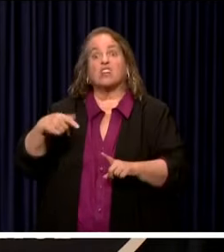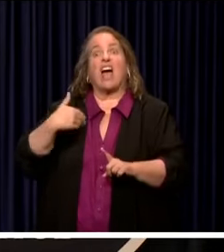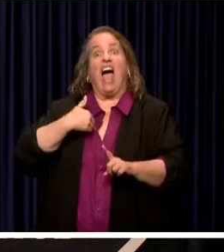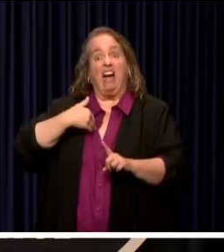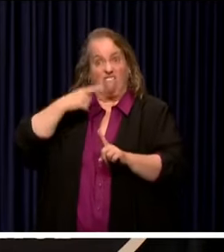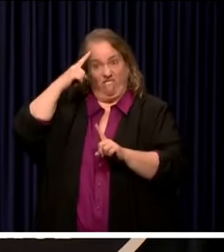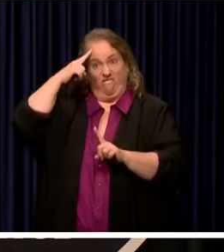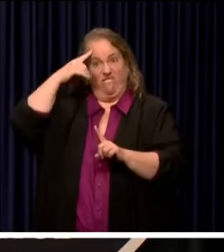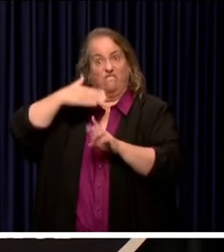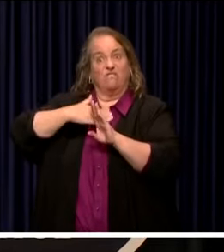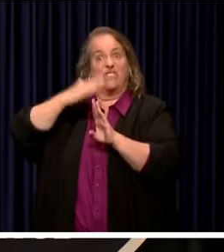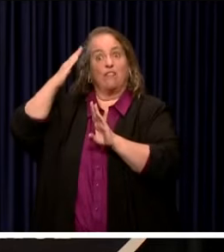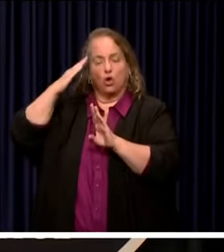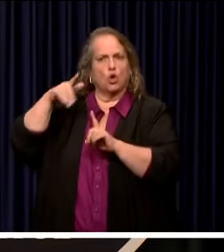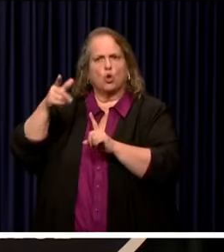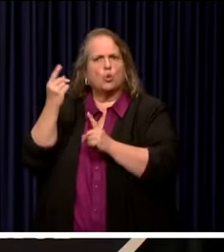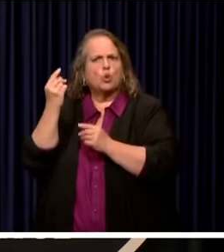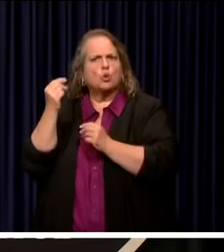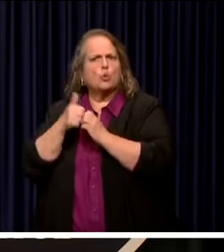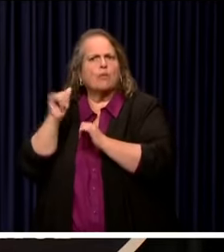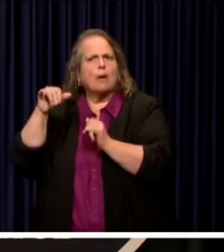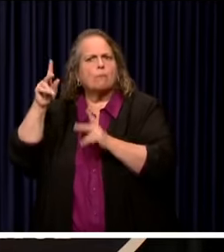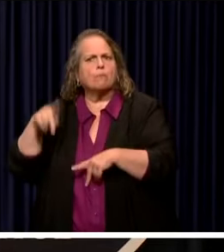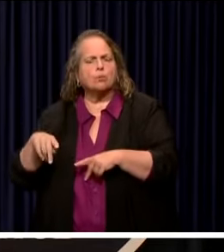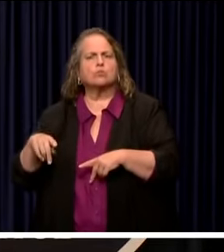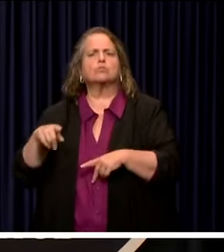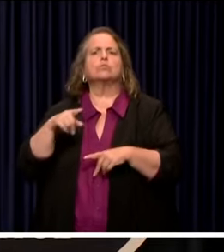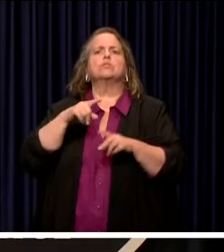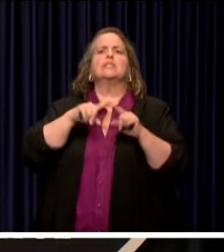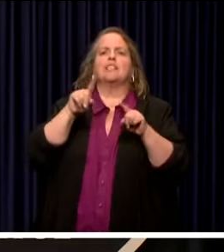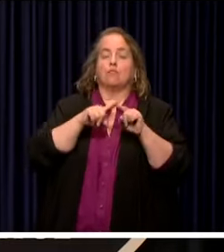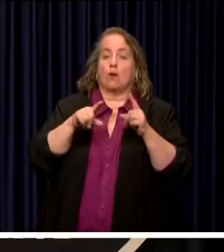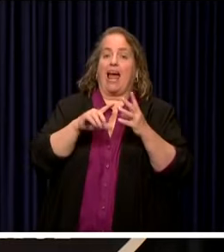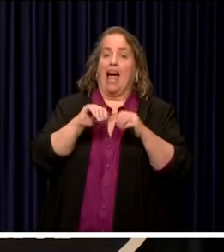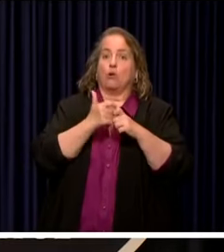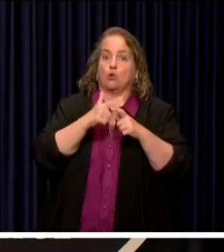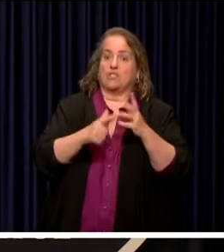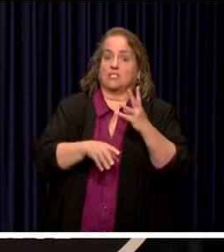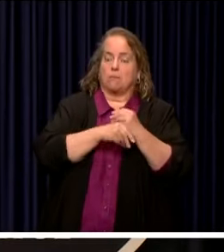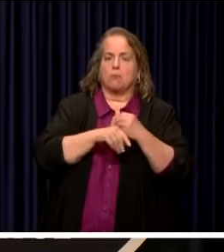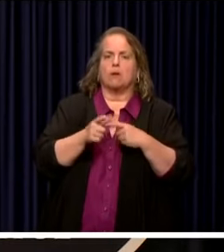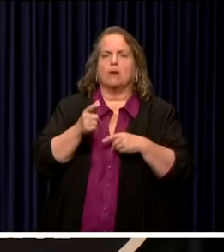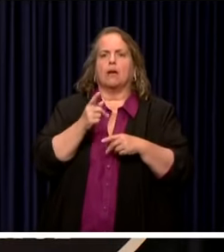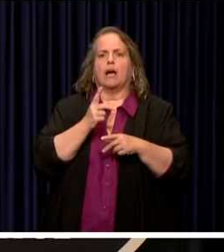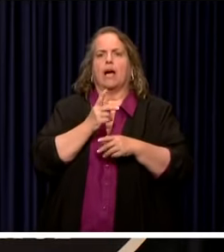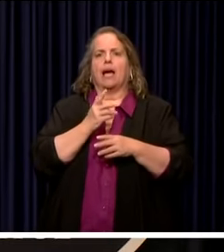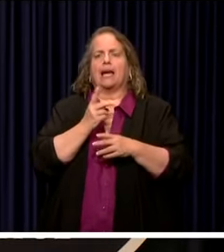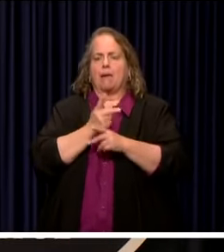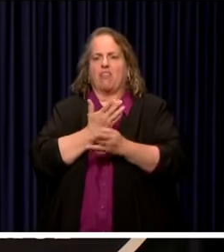COURSE, BY ZOOM OR SOME OTHER FORMAT WITH YOUR MAYORS AND YOUR